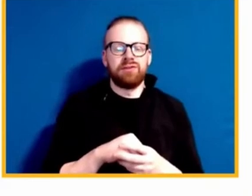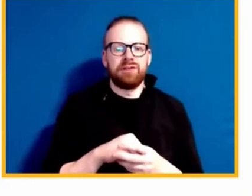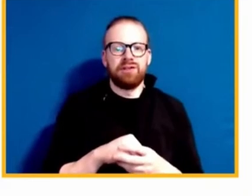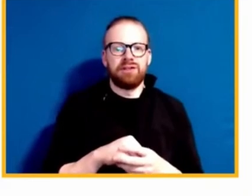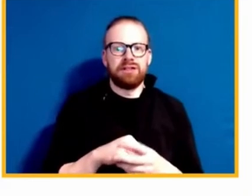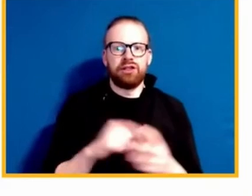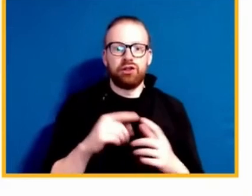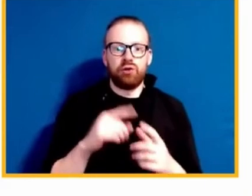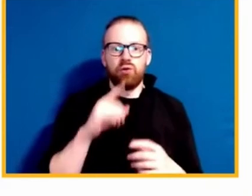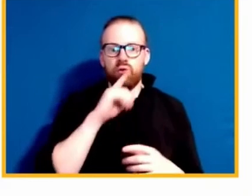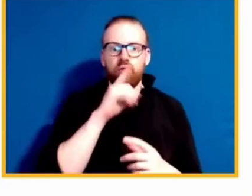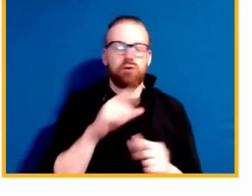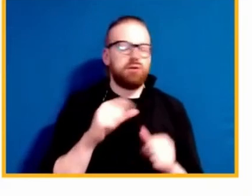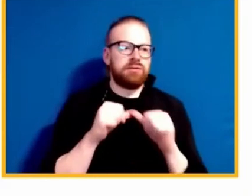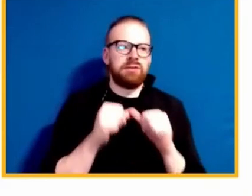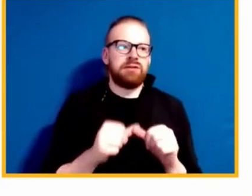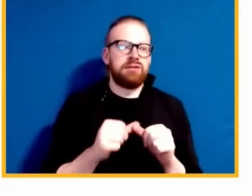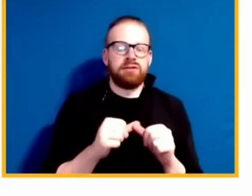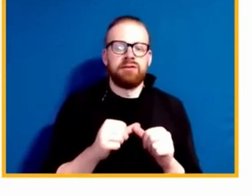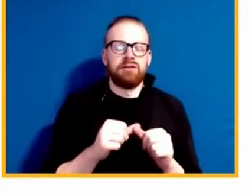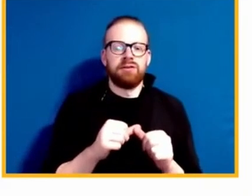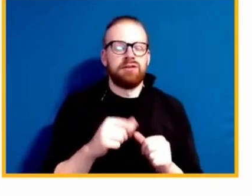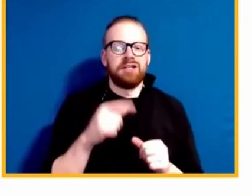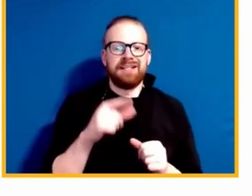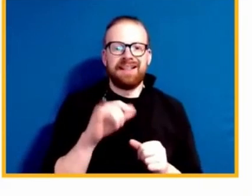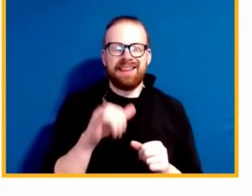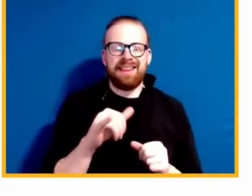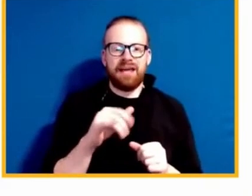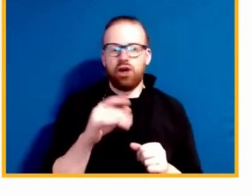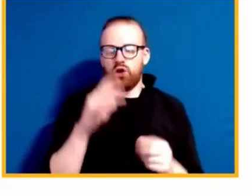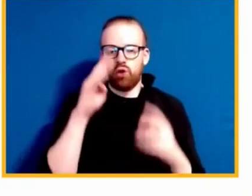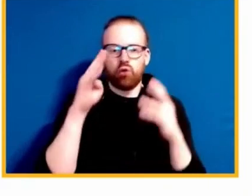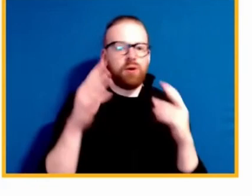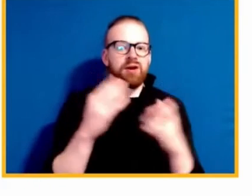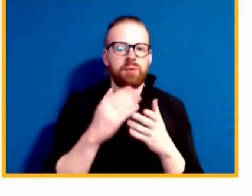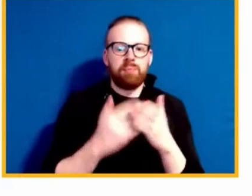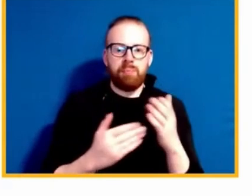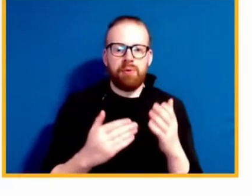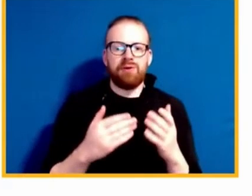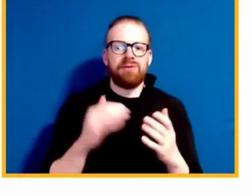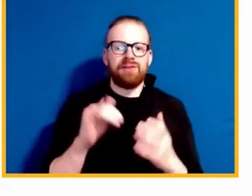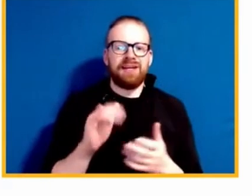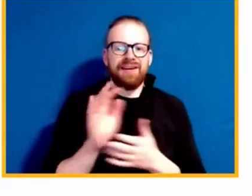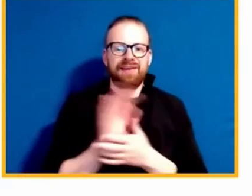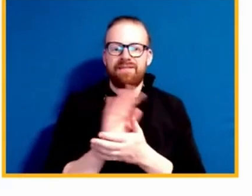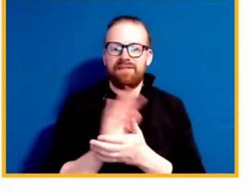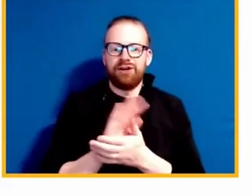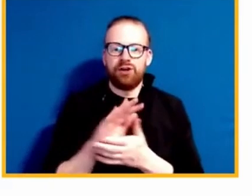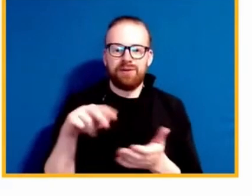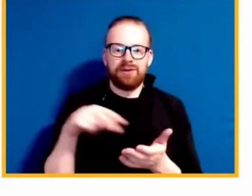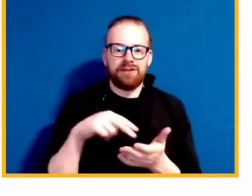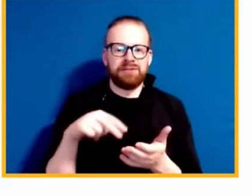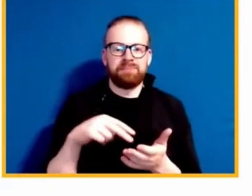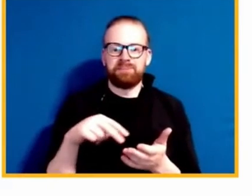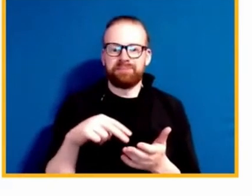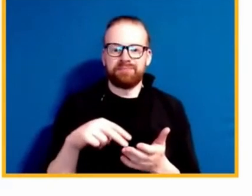to really capitalize on the creative aspect of a video dance competition because everybody